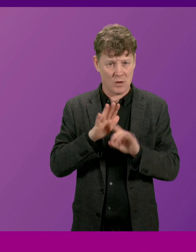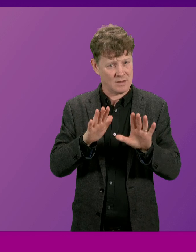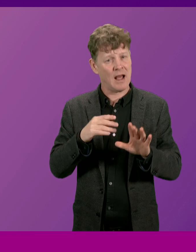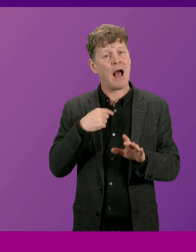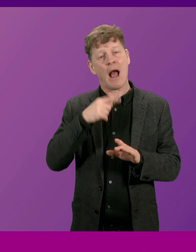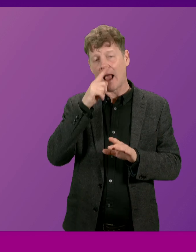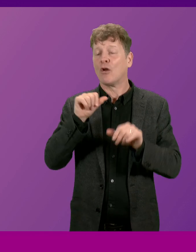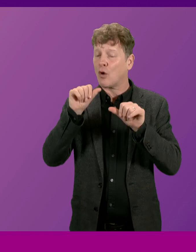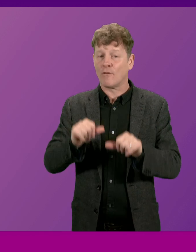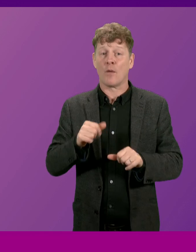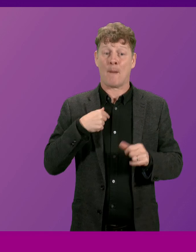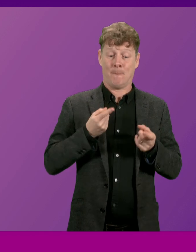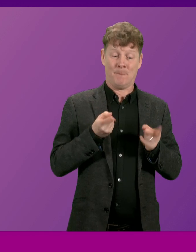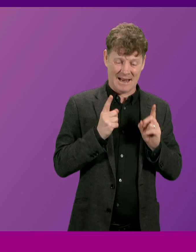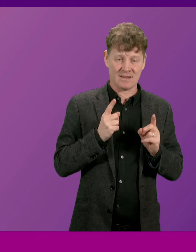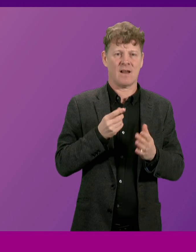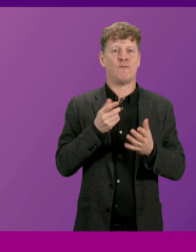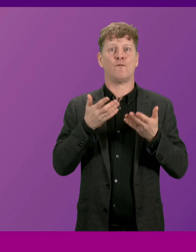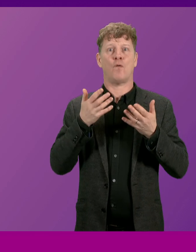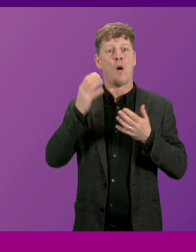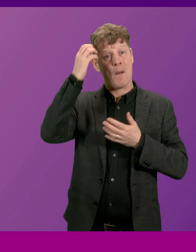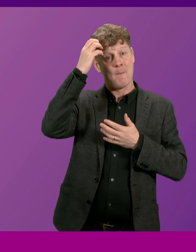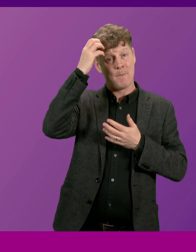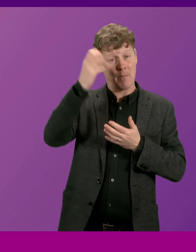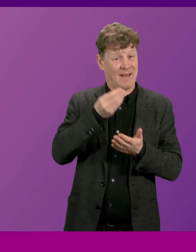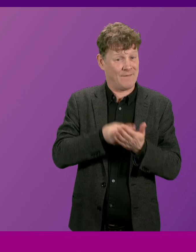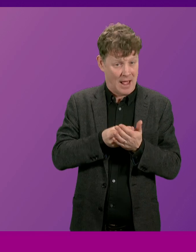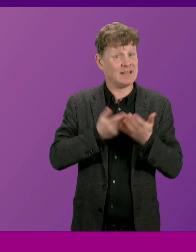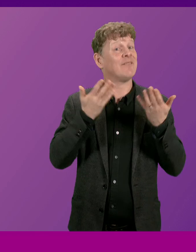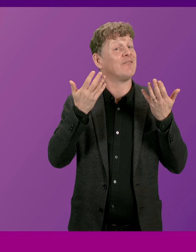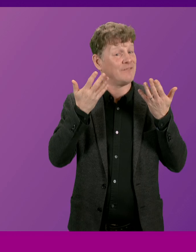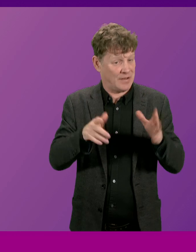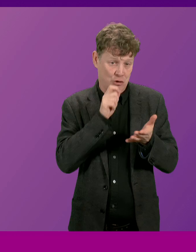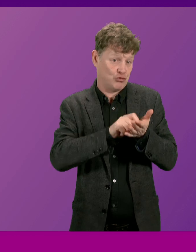Minister for Public Finance, Ivan McKee, has written to the UK Government on the question.